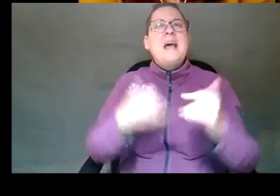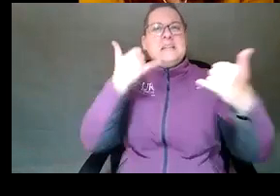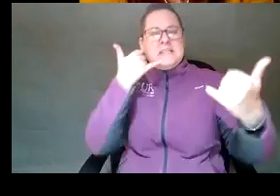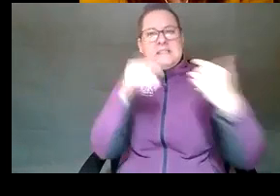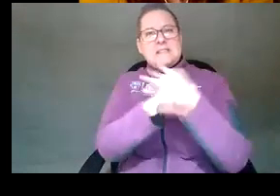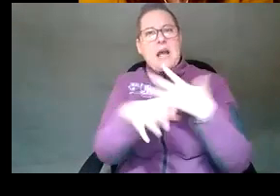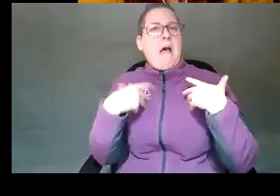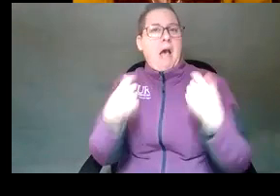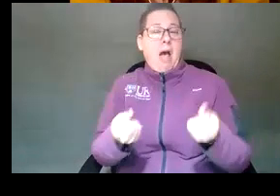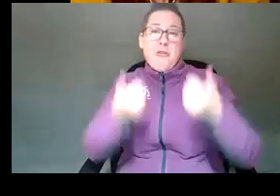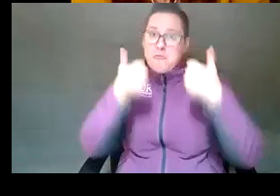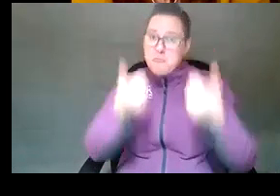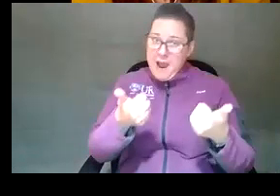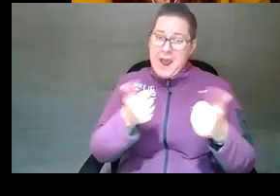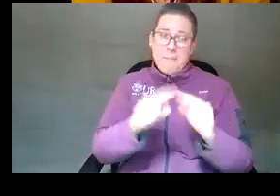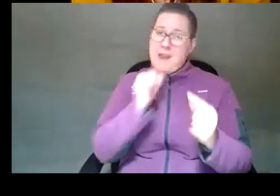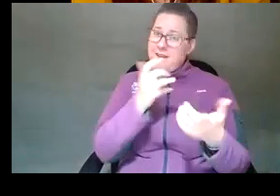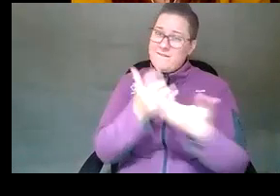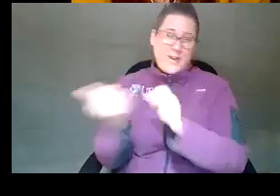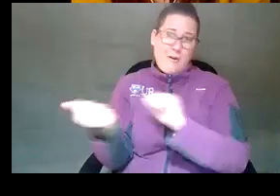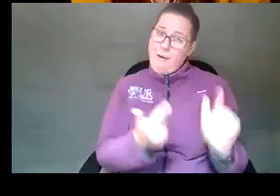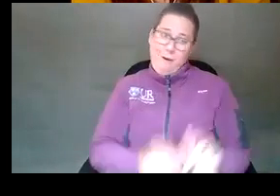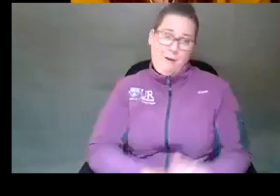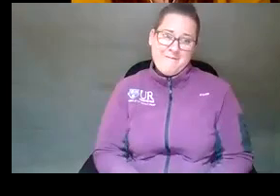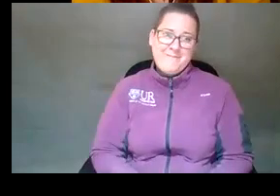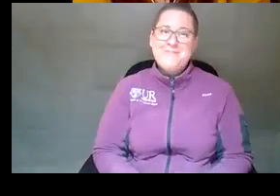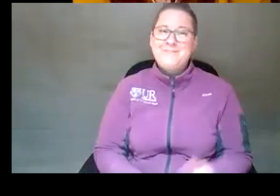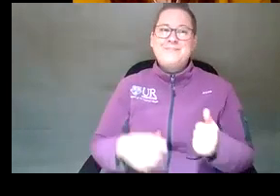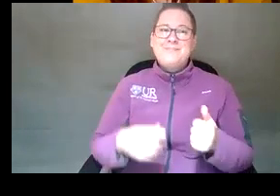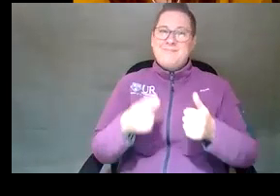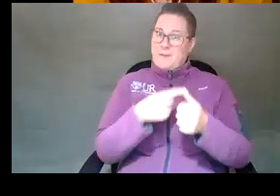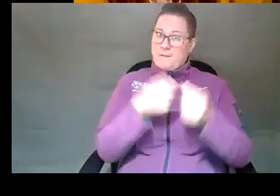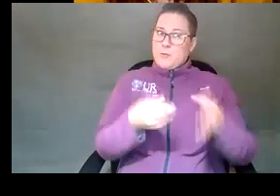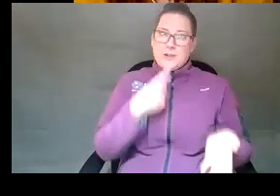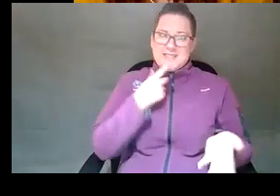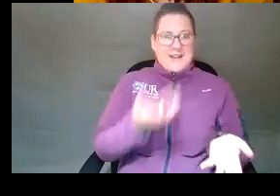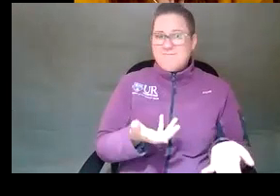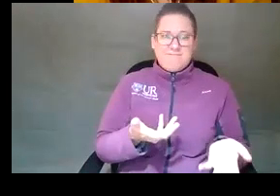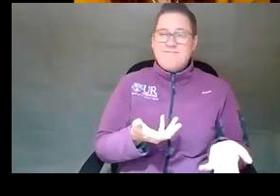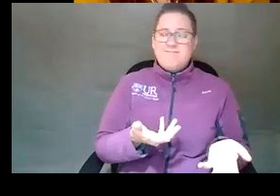for everyone and so as the first person basically said that it's not for everyone but for some it's